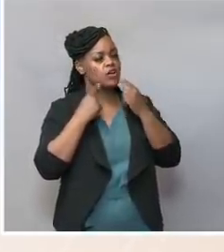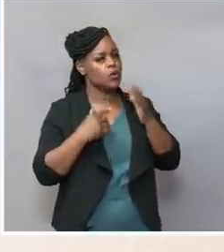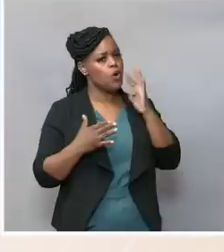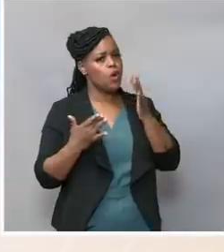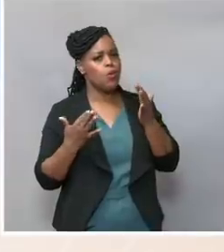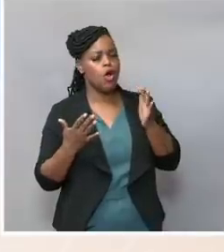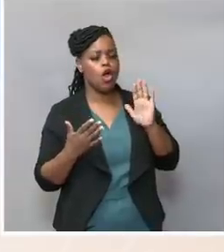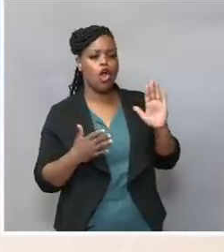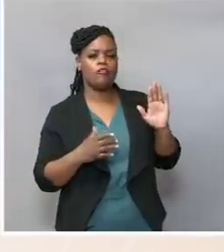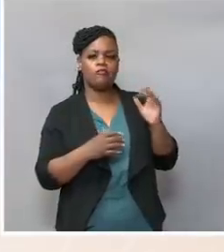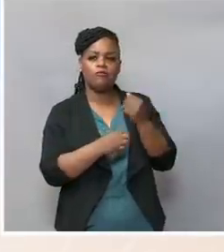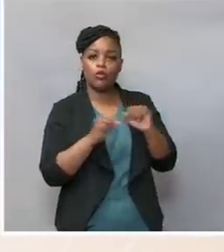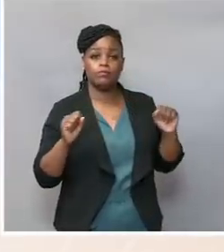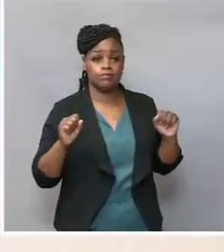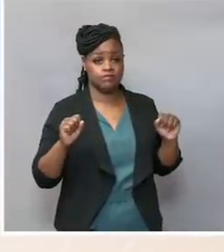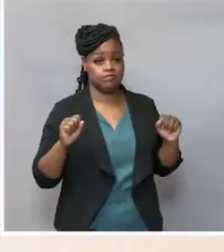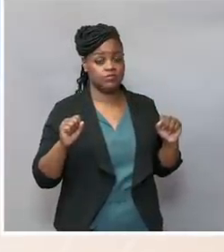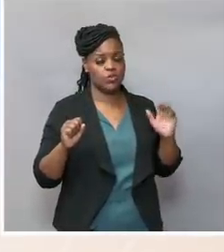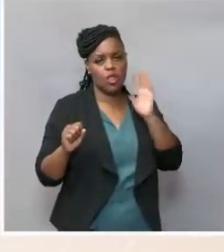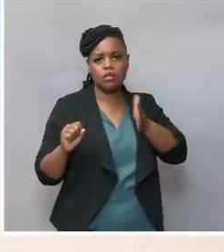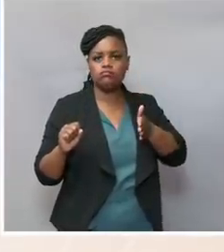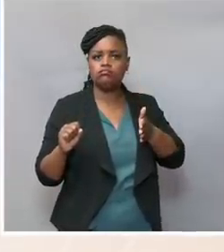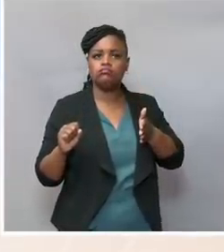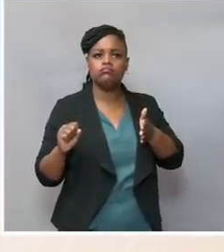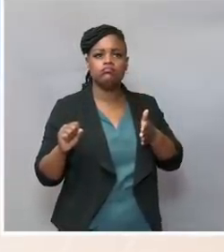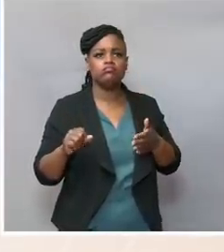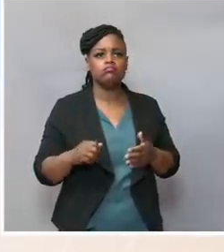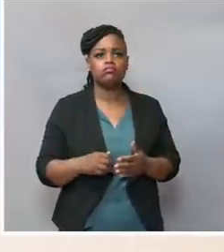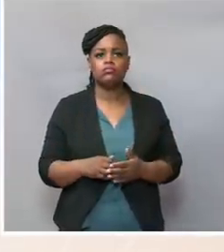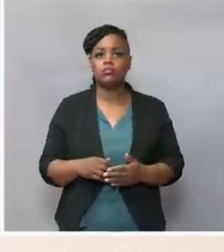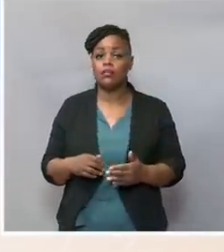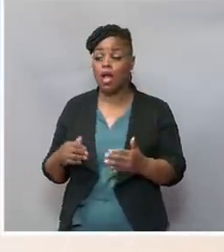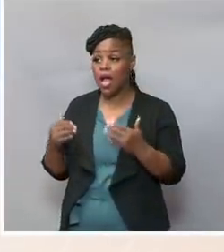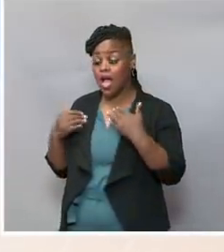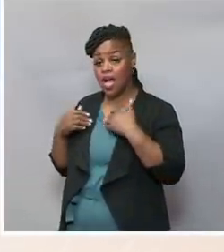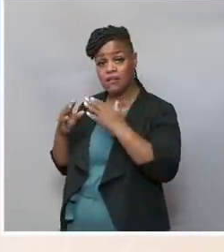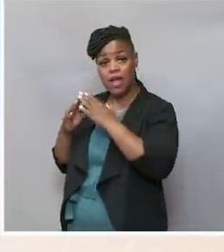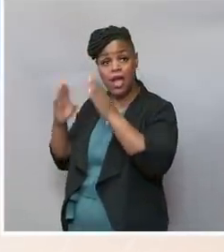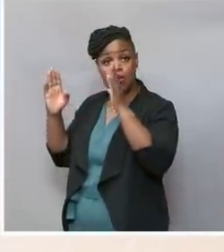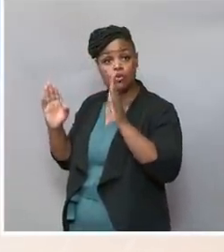The property includes a house and outbuildings of the enslaver of Lizzie,